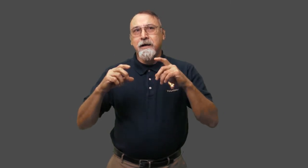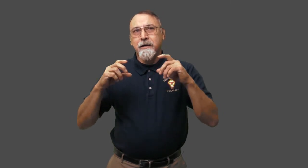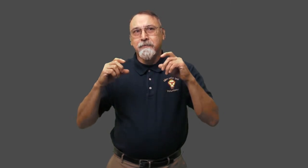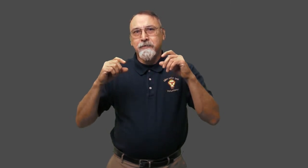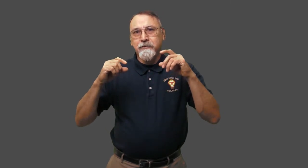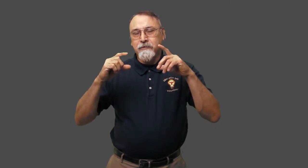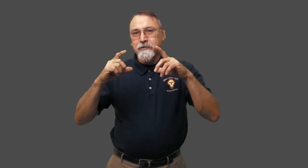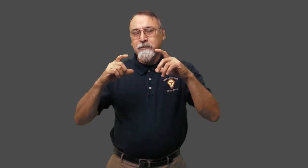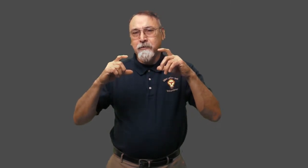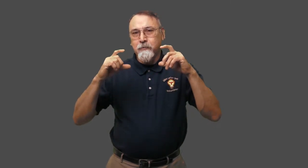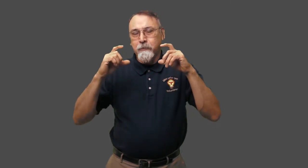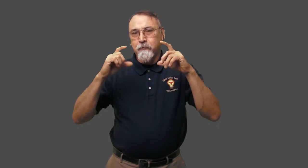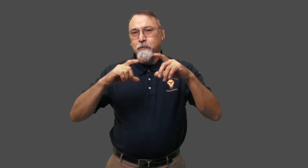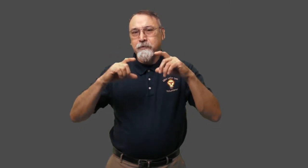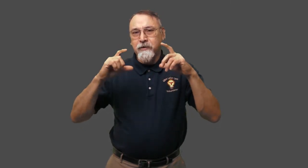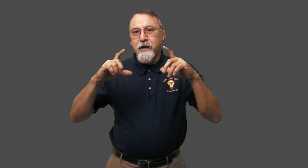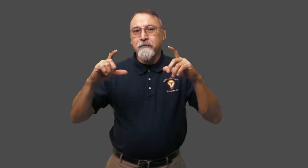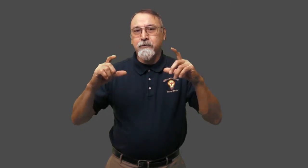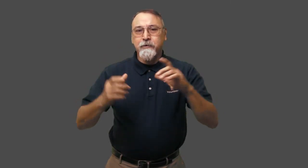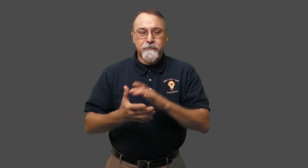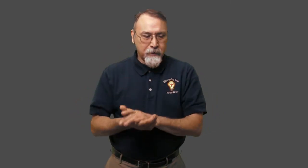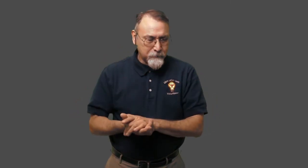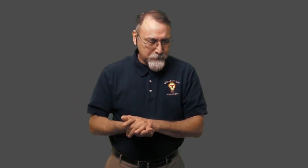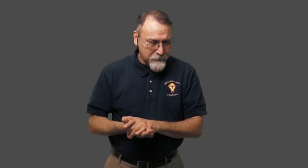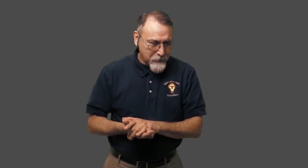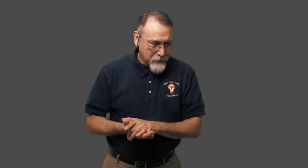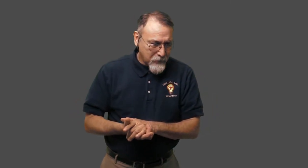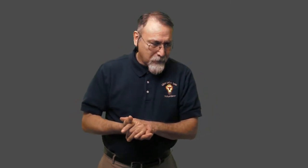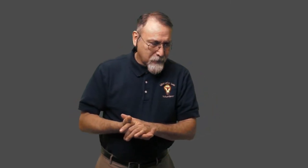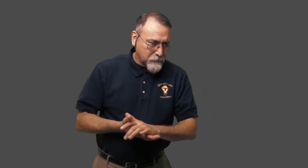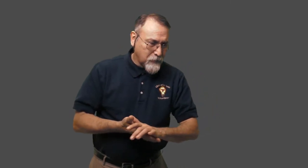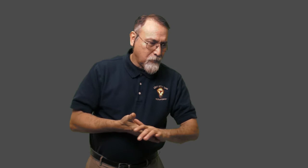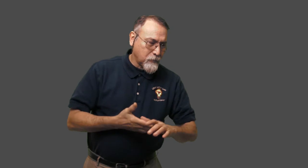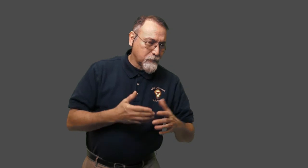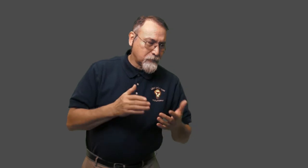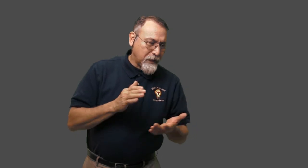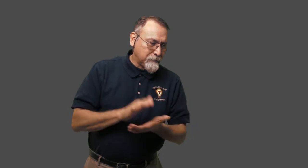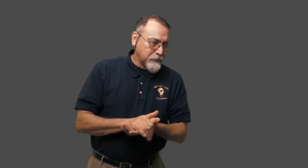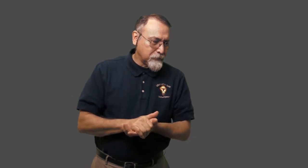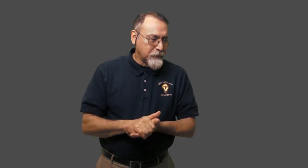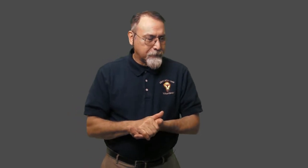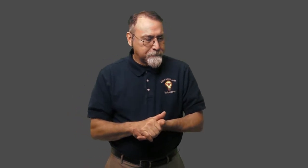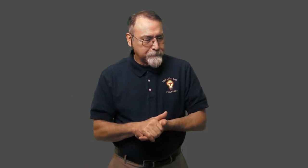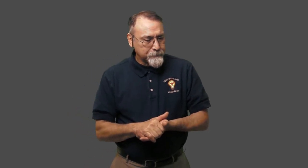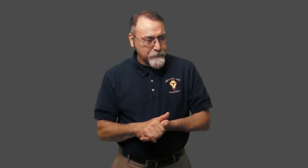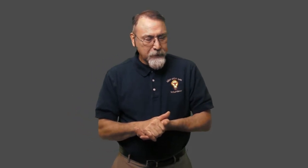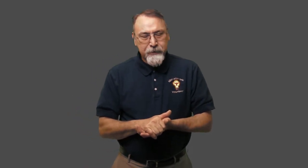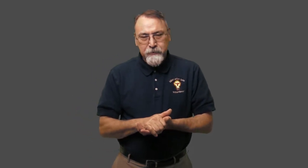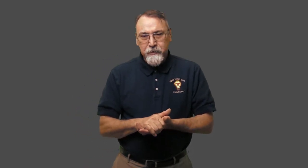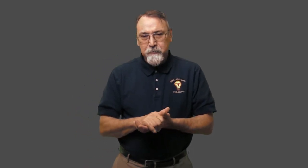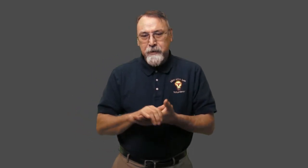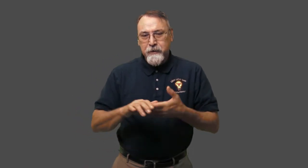of the statistical performance of your environment. So Chapter 9 talks about introducing these